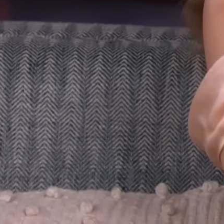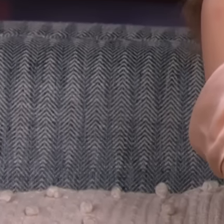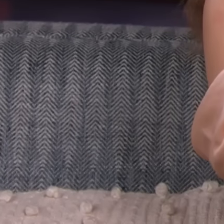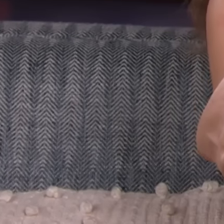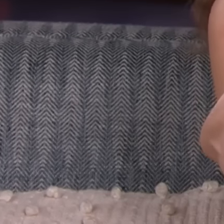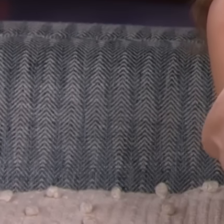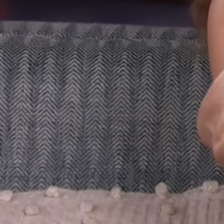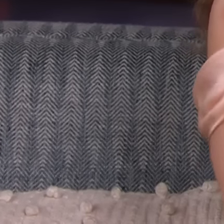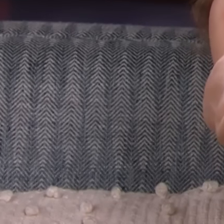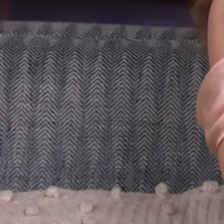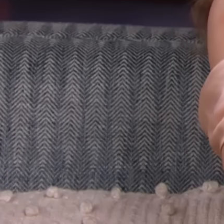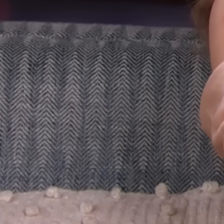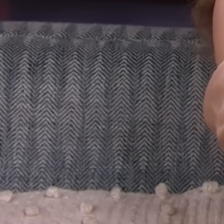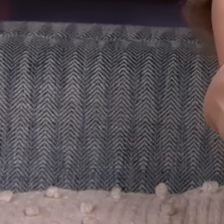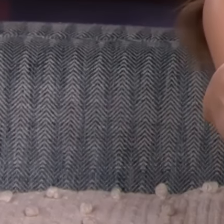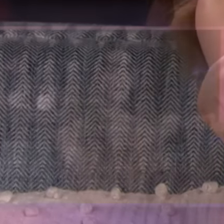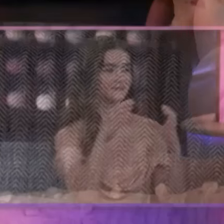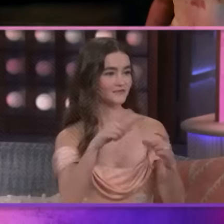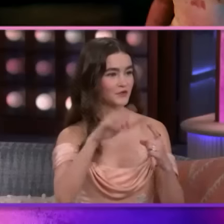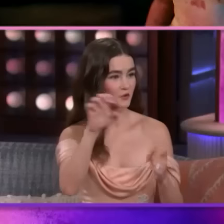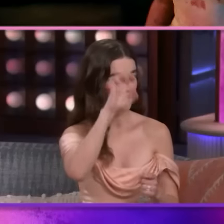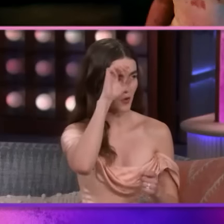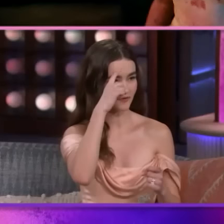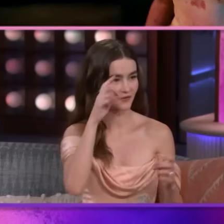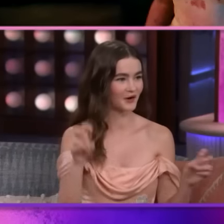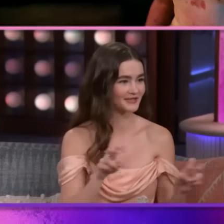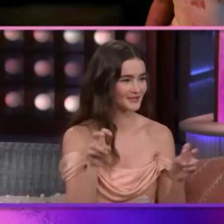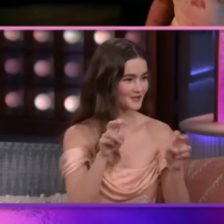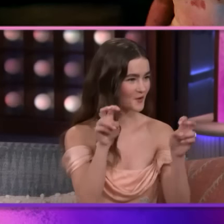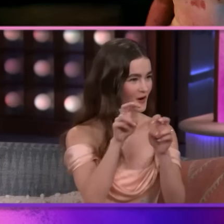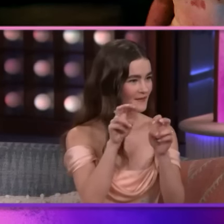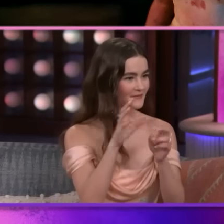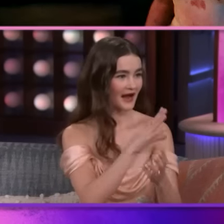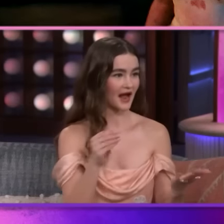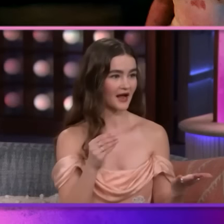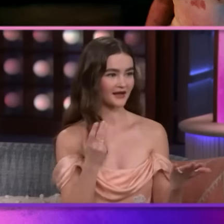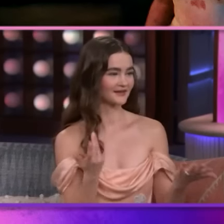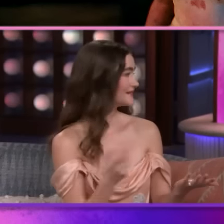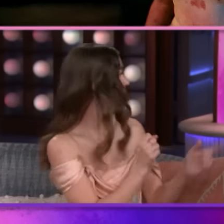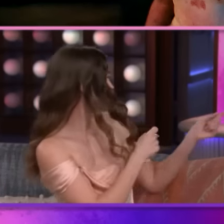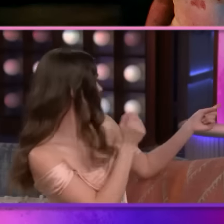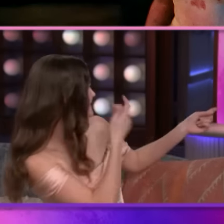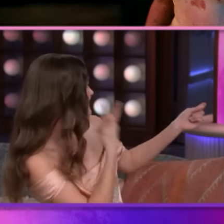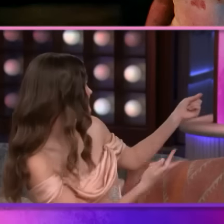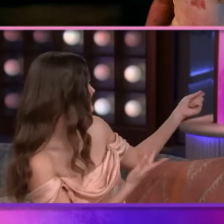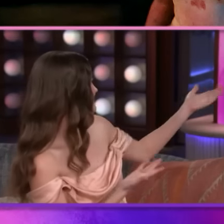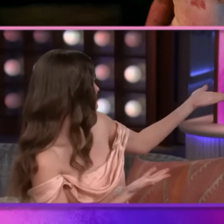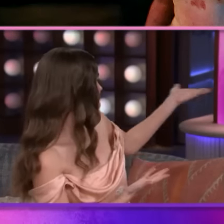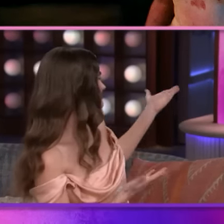so we didn't get to learn much about you, so we're starting in the beginning. So you were in third grade when you discovered acting?